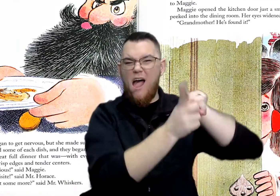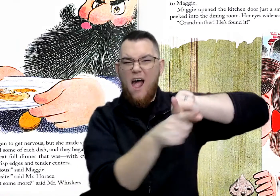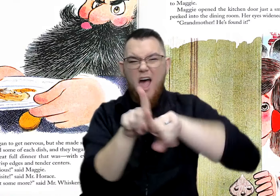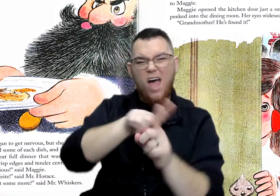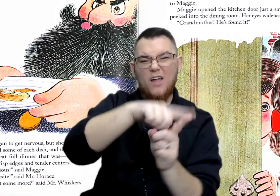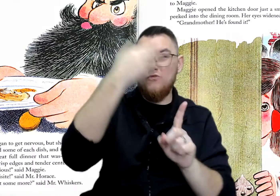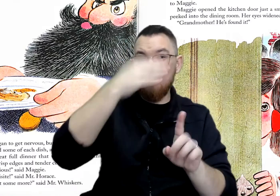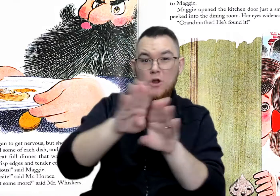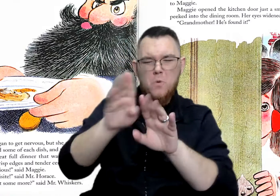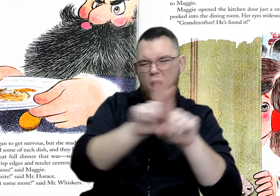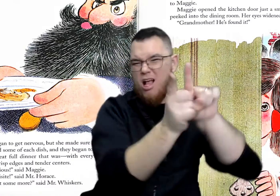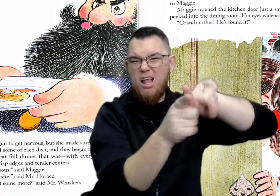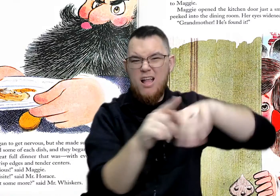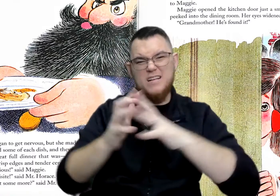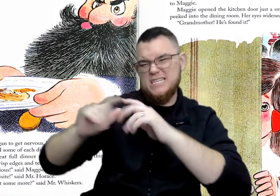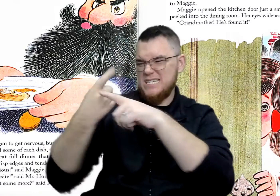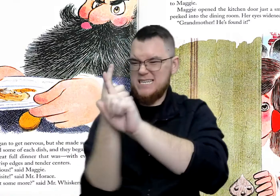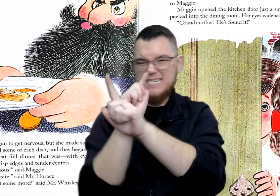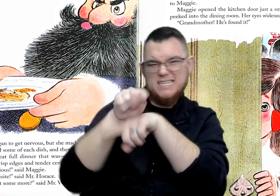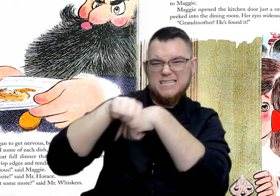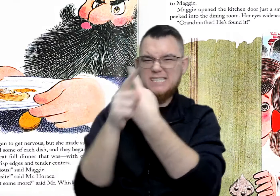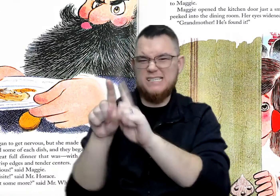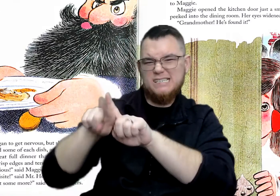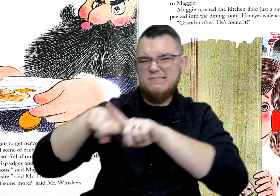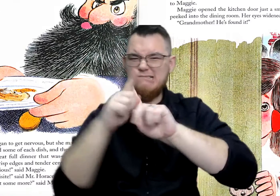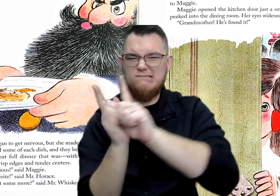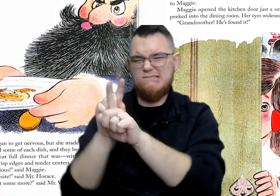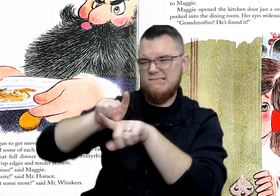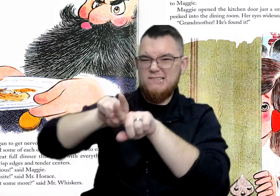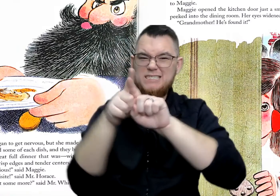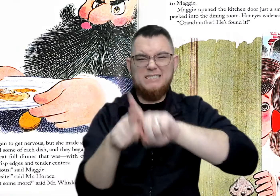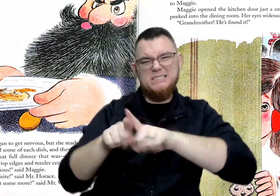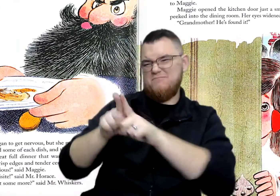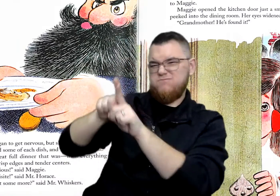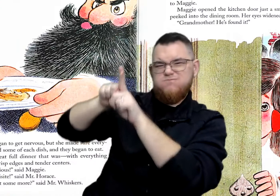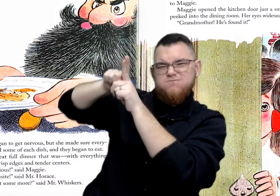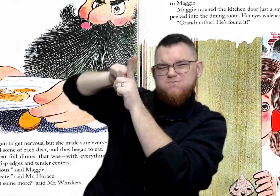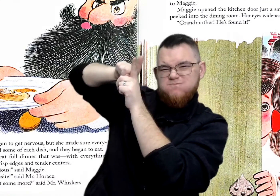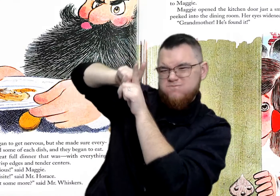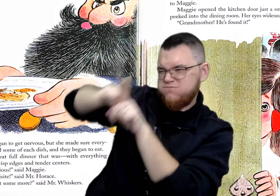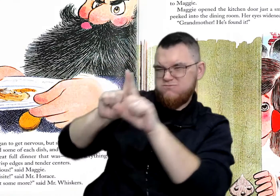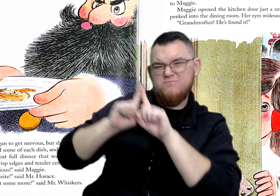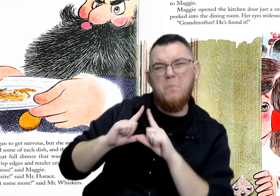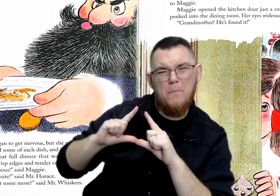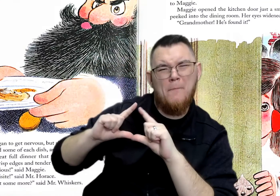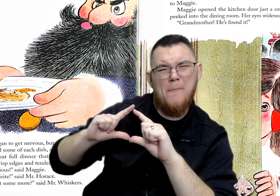For a moment they wrestled at the doorway and then seemed to burst into the purple dusk.